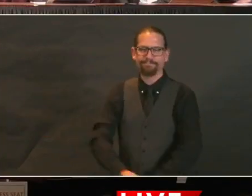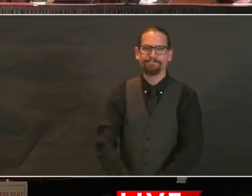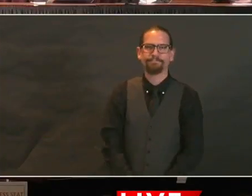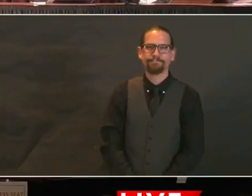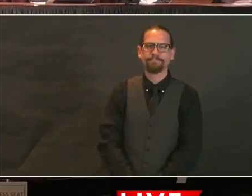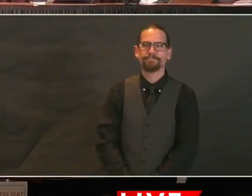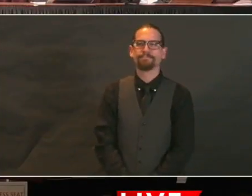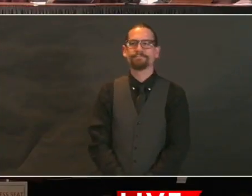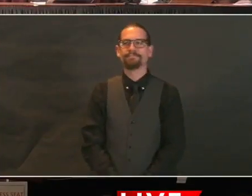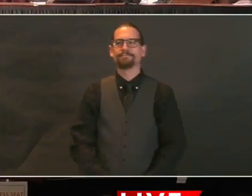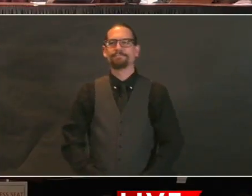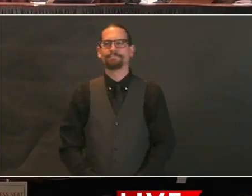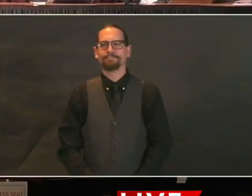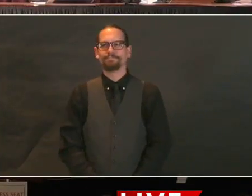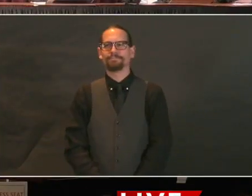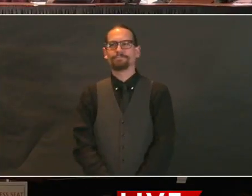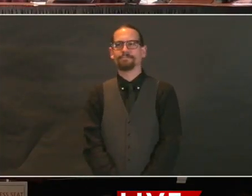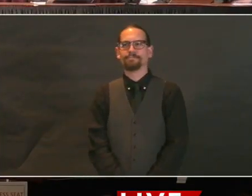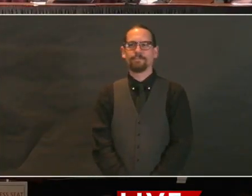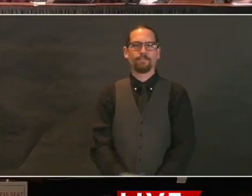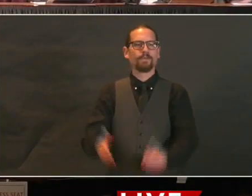WOULD YOU WANT TO. THEN YOU